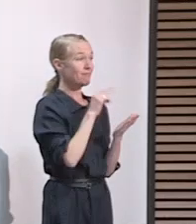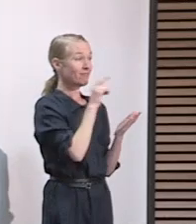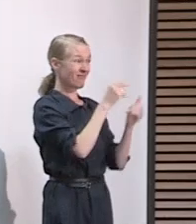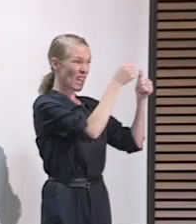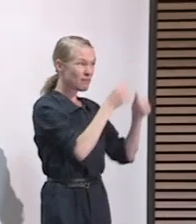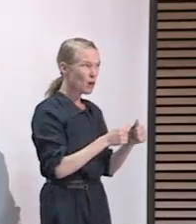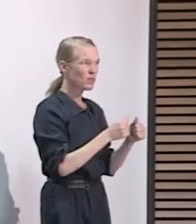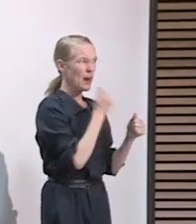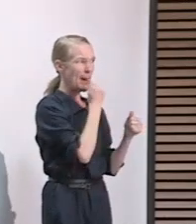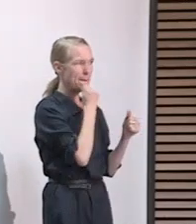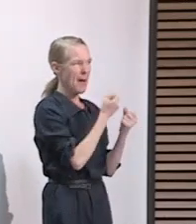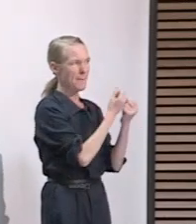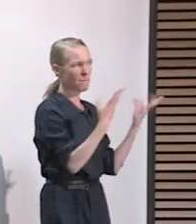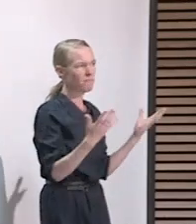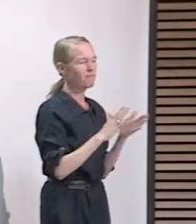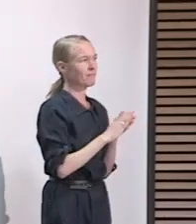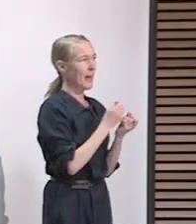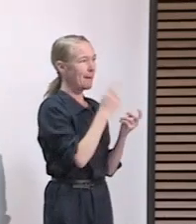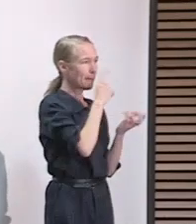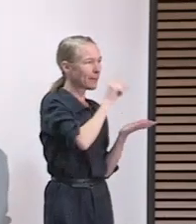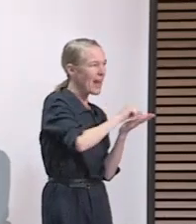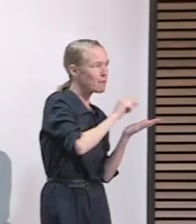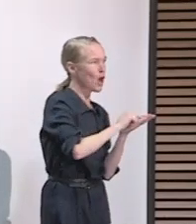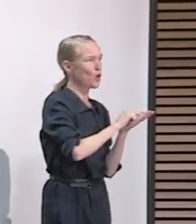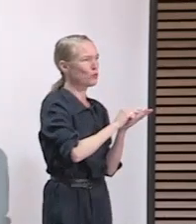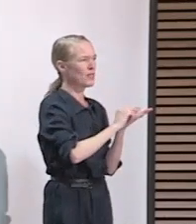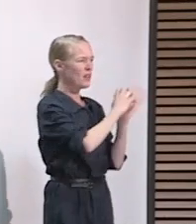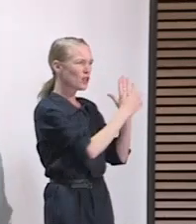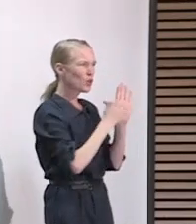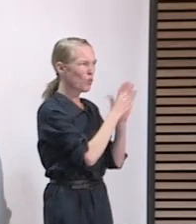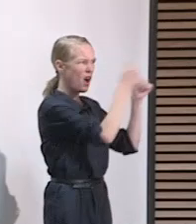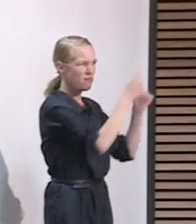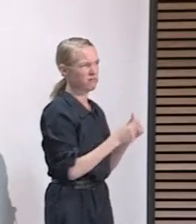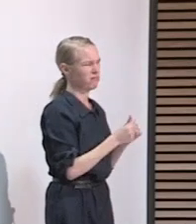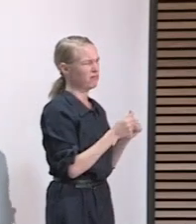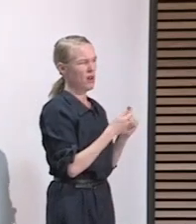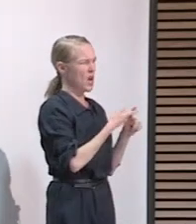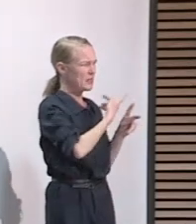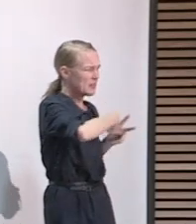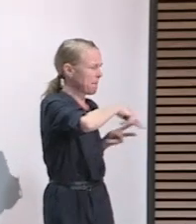app and the display of posters. The number of app registrations has doubled in